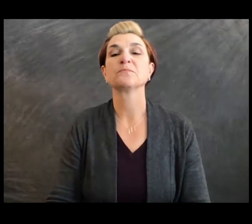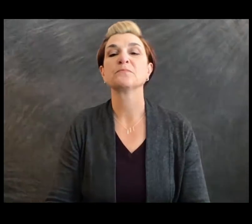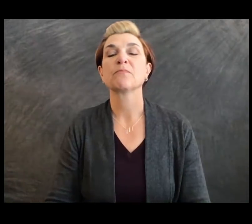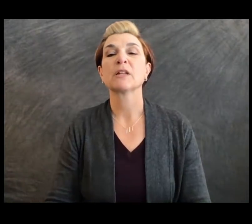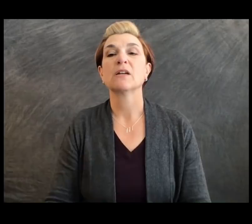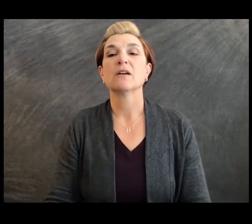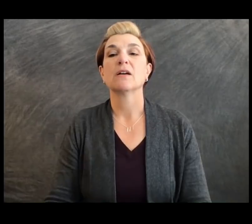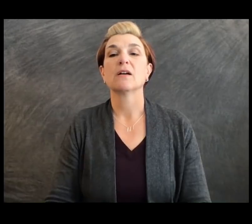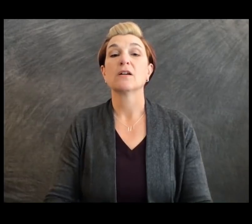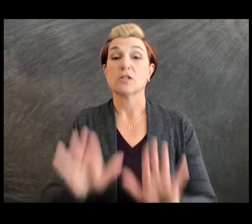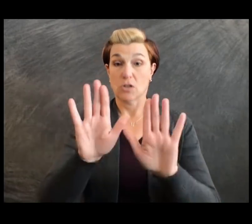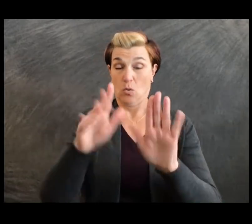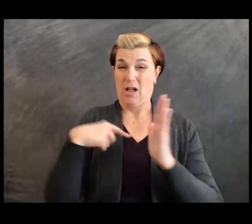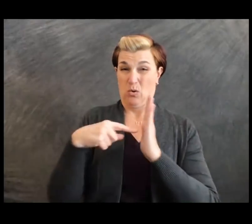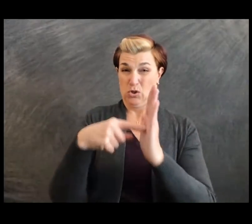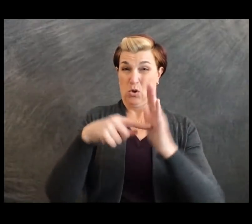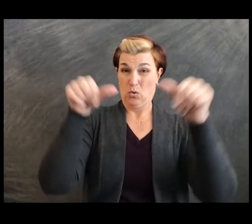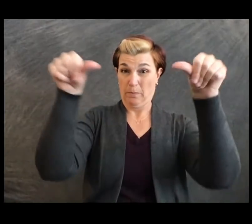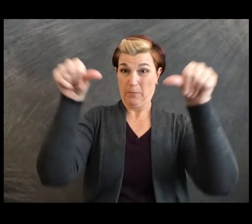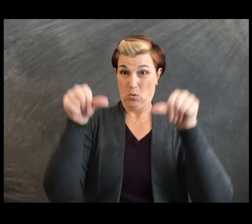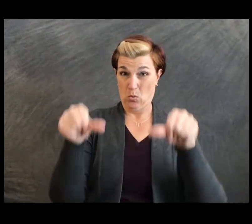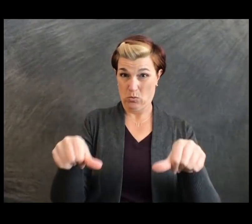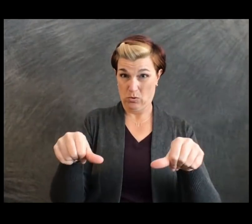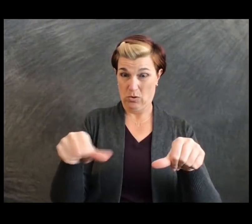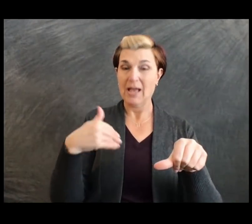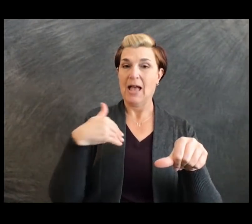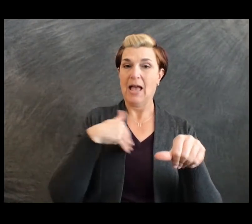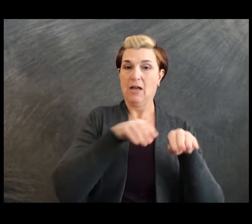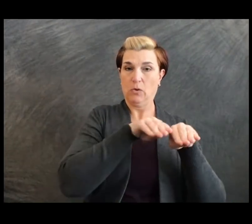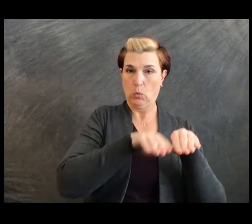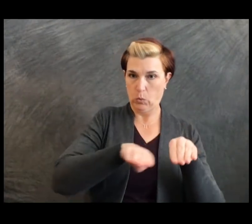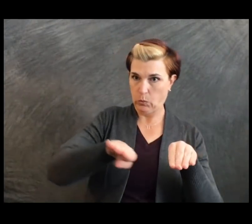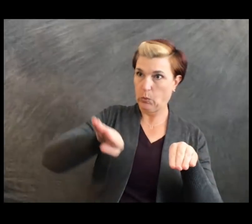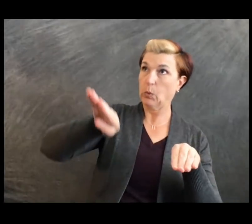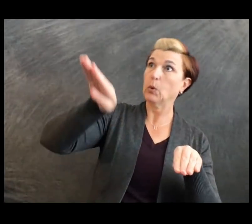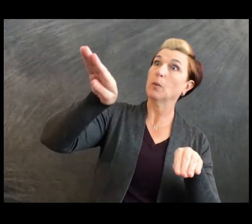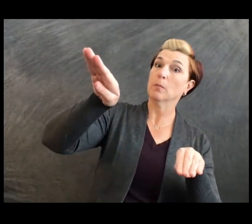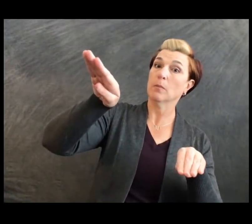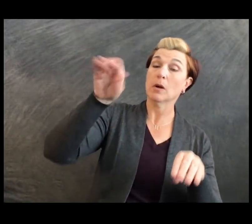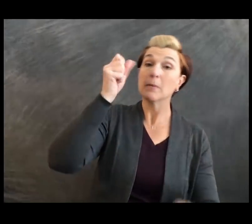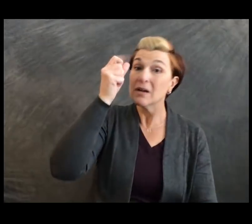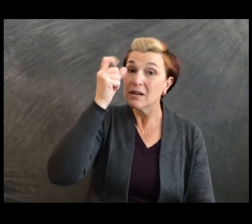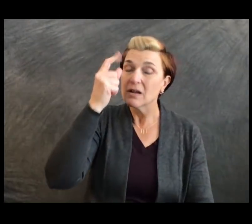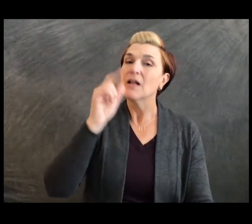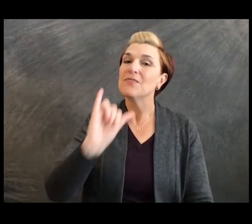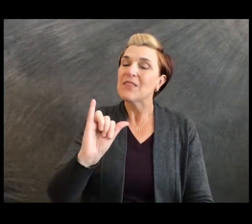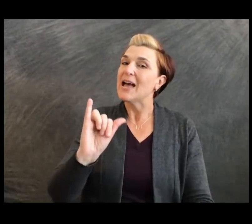about this that this only accounts for CDC state public health laboratories and